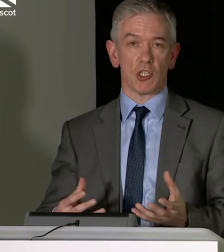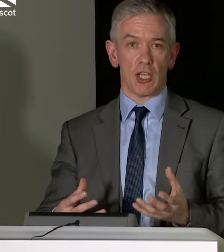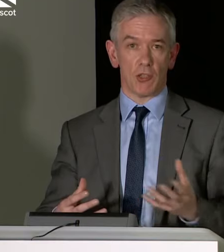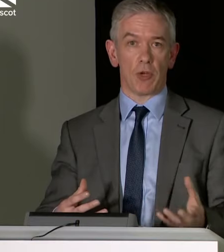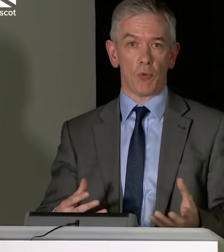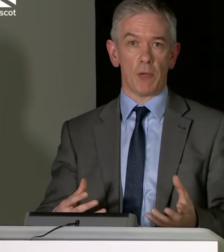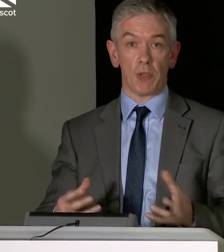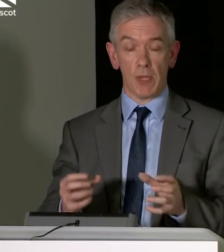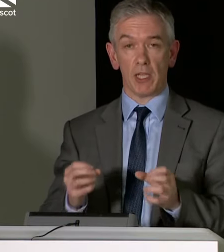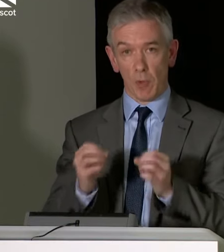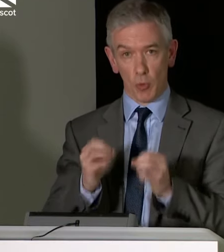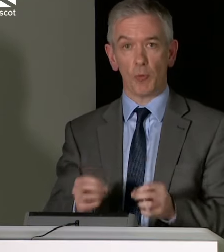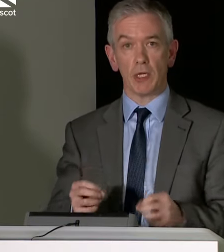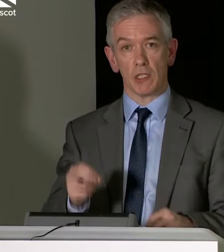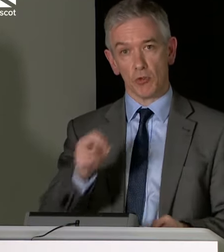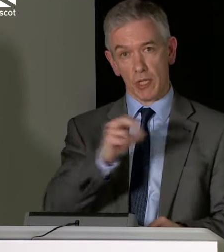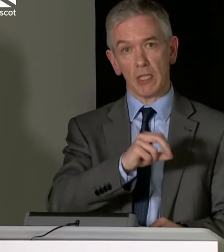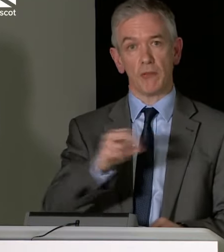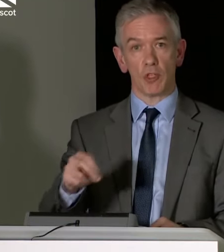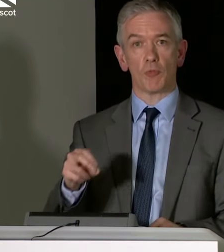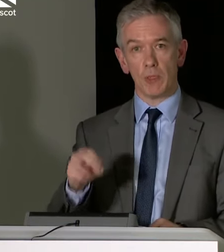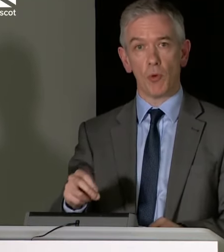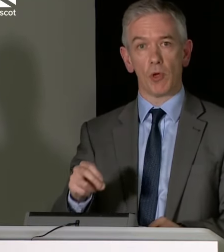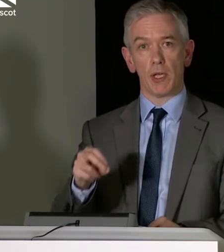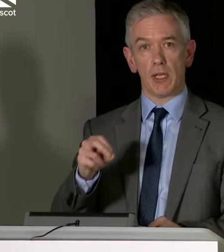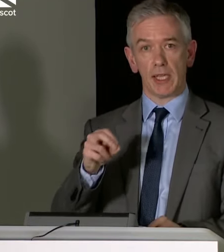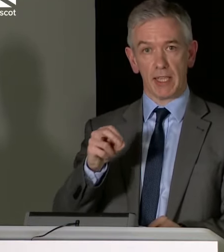on the right way. But they are making them appropriately, so that individual people can